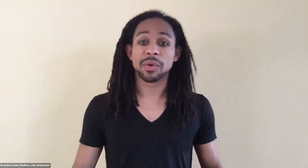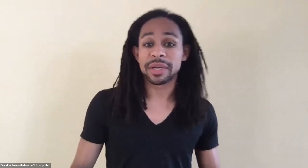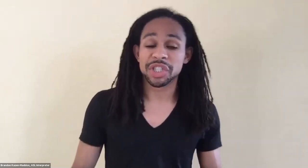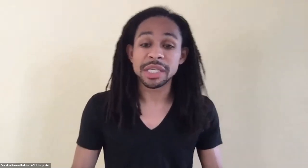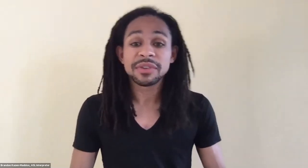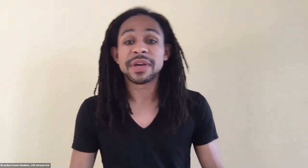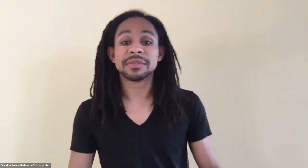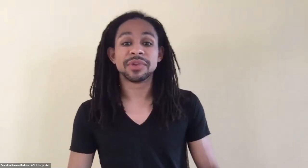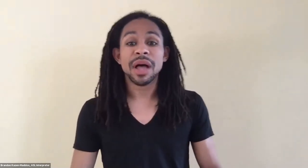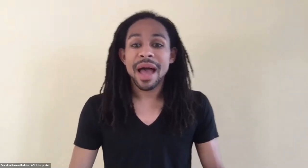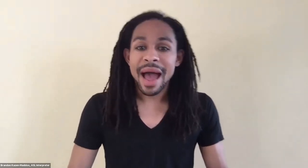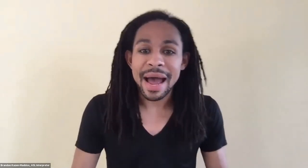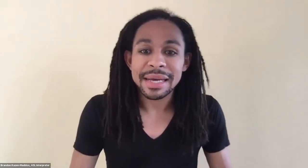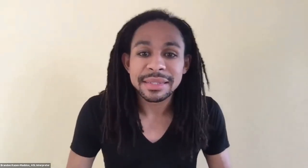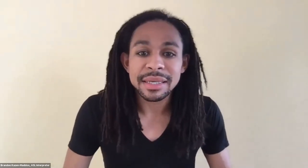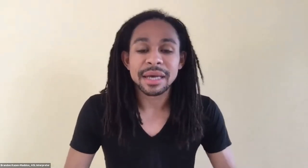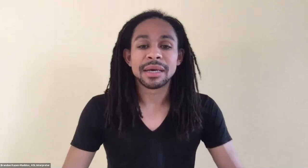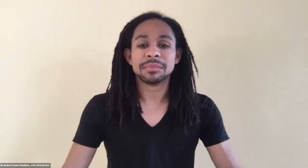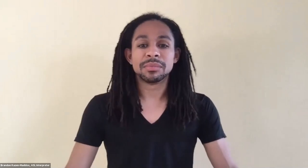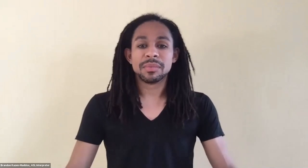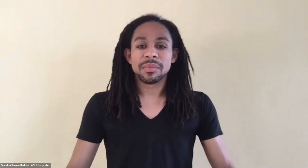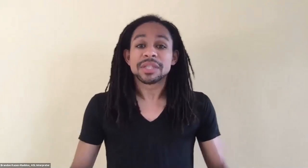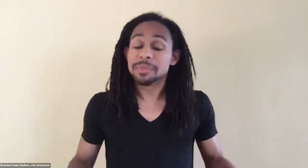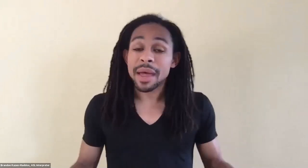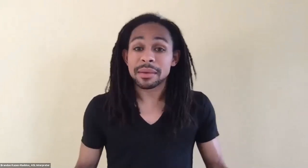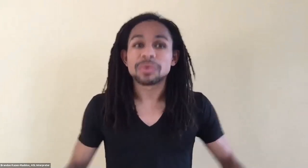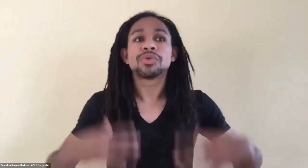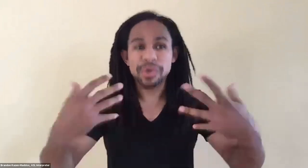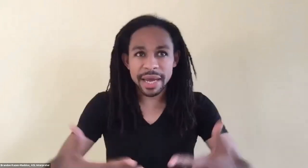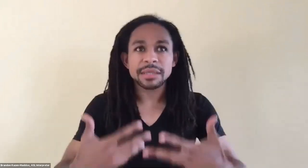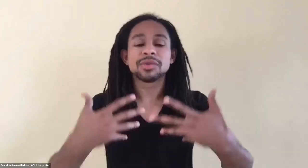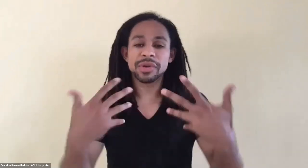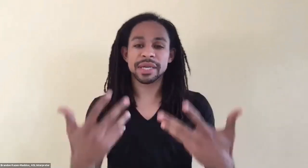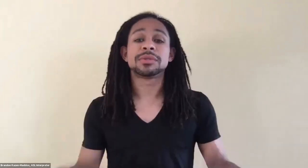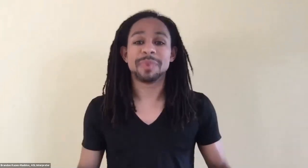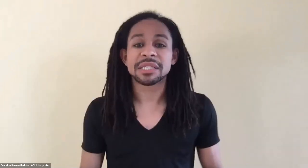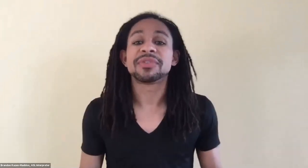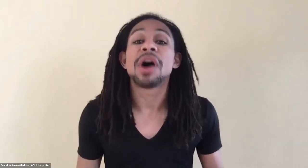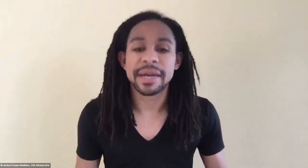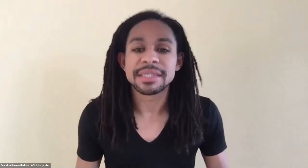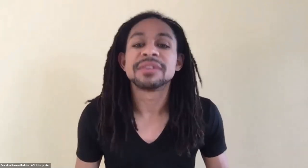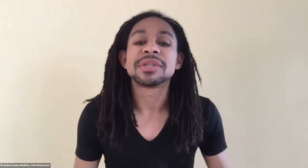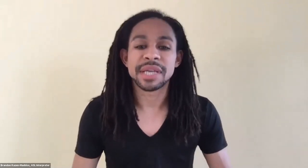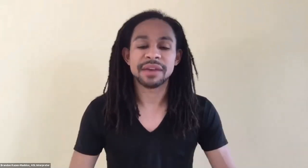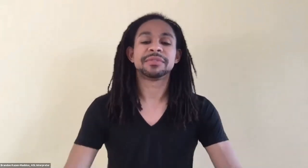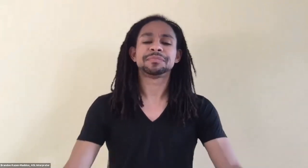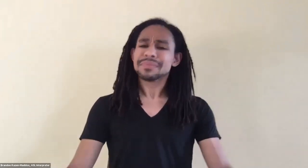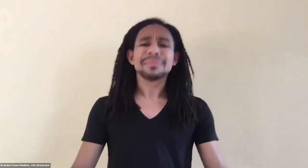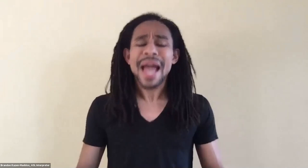the Oregon Shakespeare Festival has to create, create a space for their audience to feel safe.